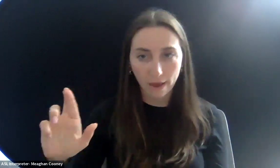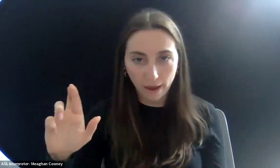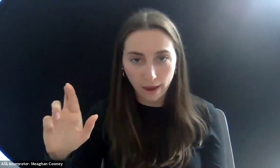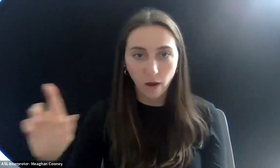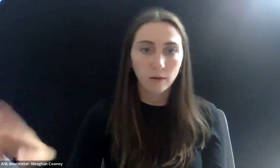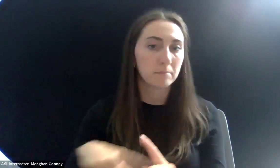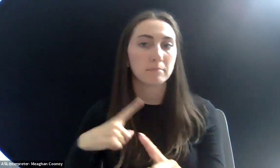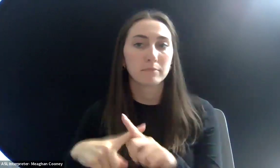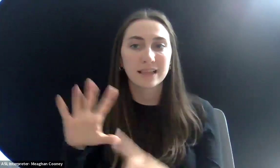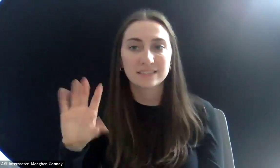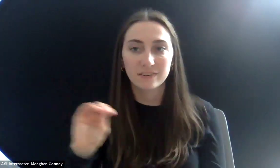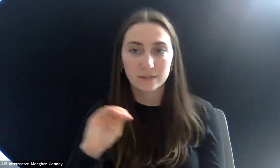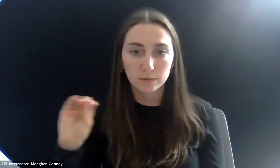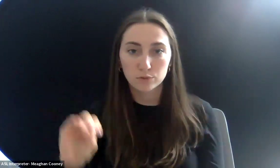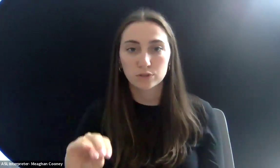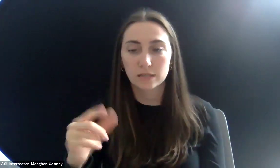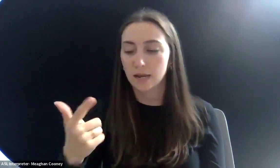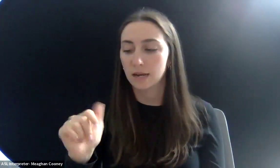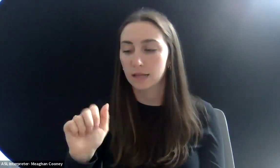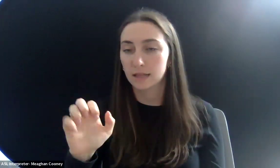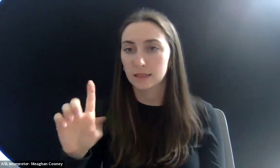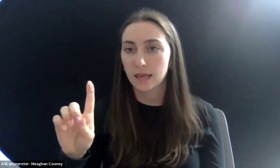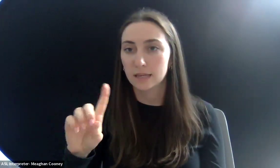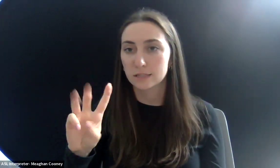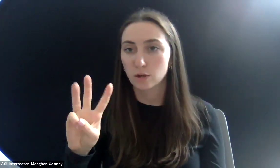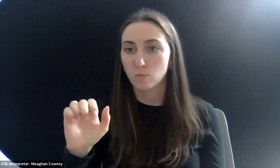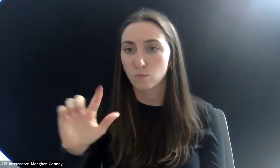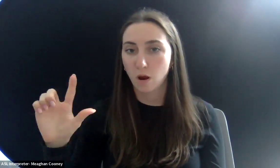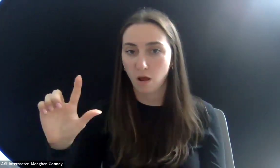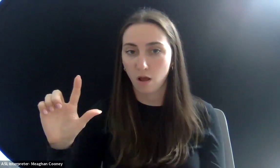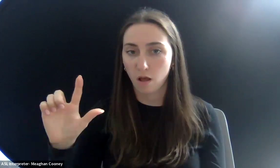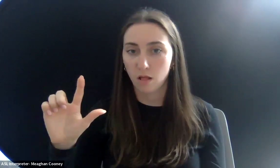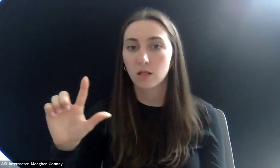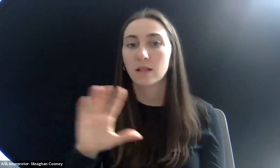50% glaze wall system and then a similar approach for the for the